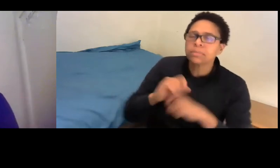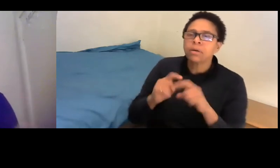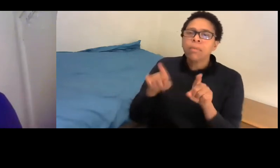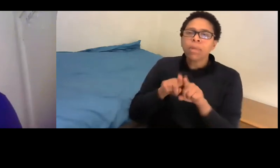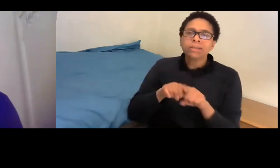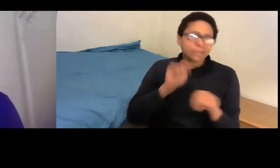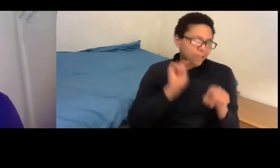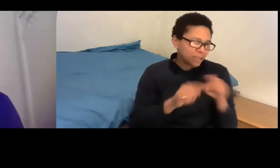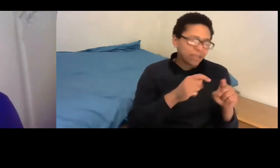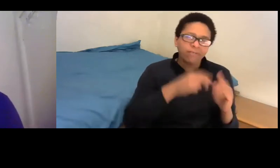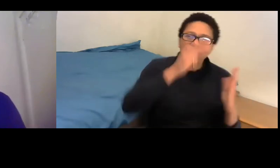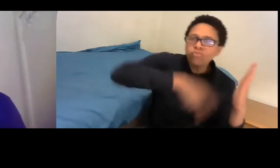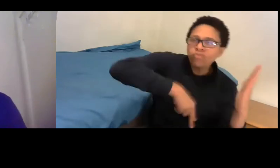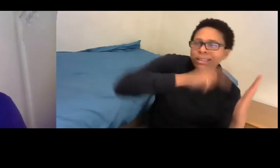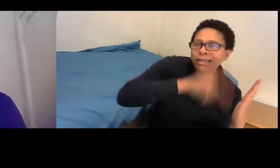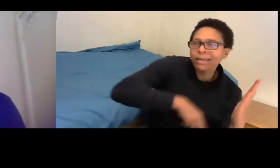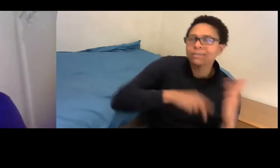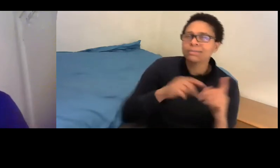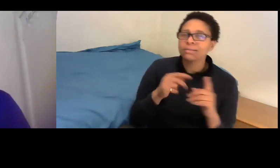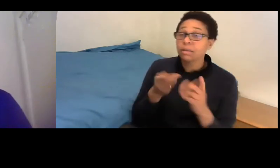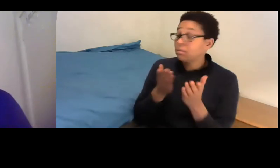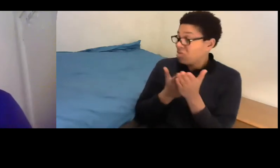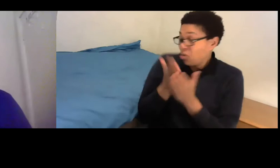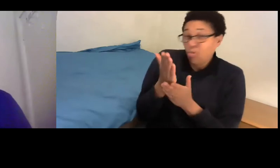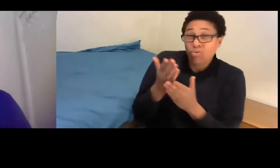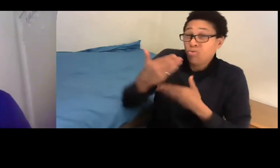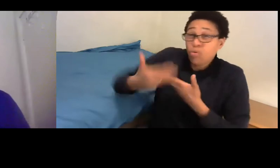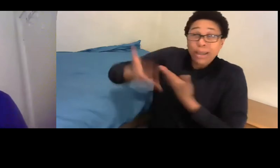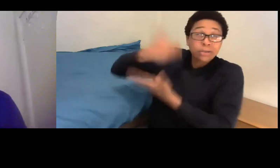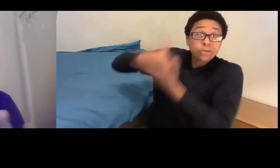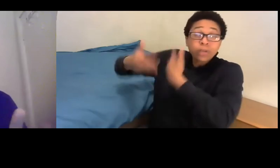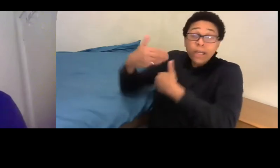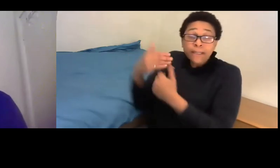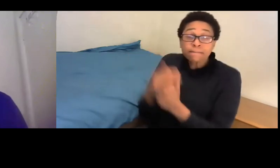of Islamic jurisprudence throughout history. So I guess I